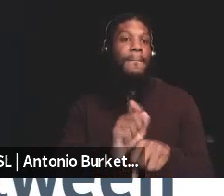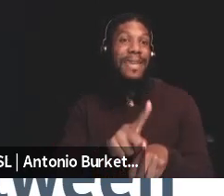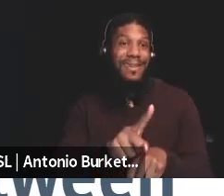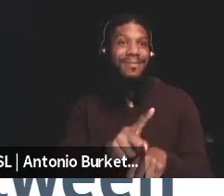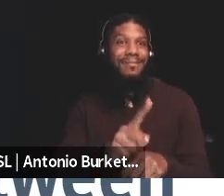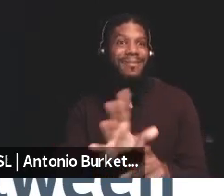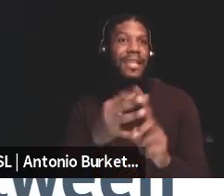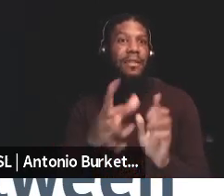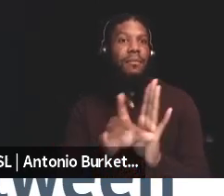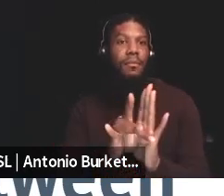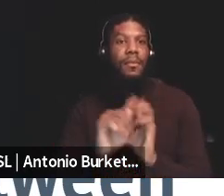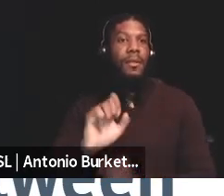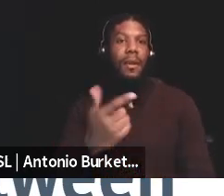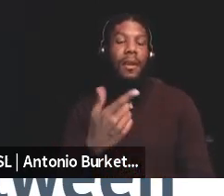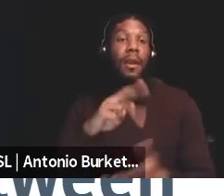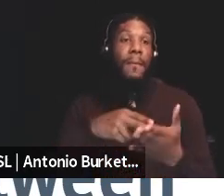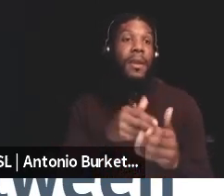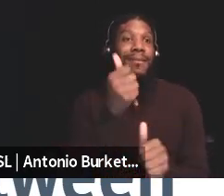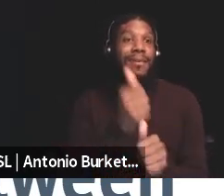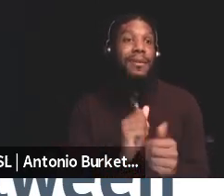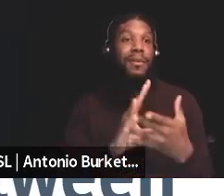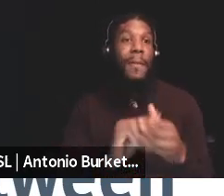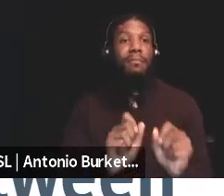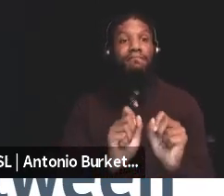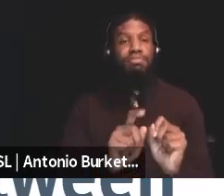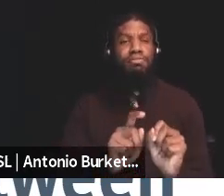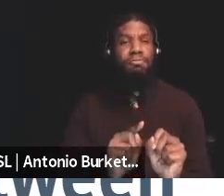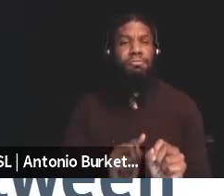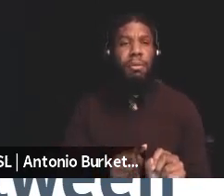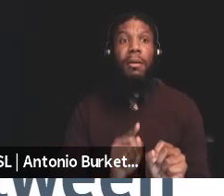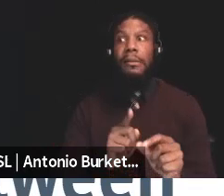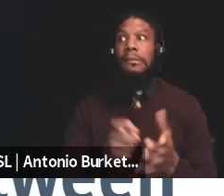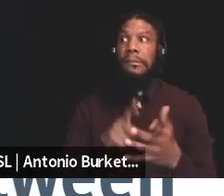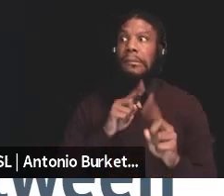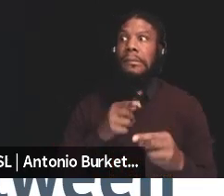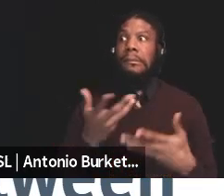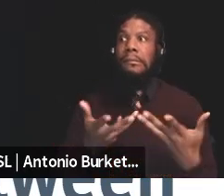that goes through will require them to respond, but rather only if someone is looking for them to